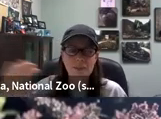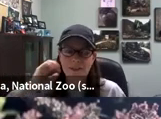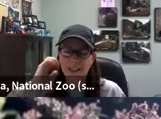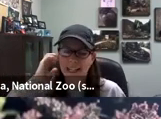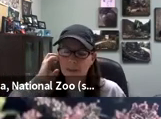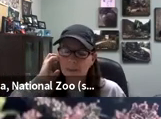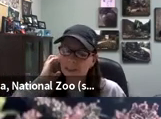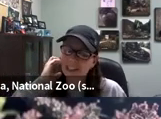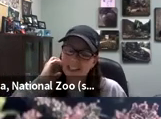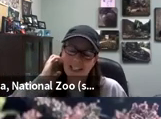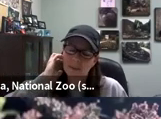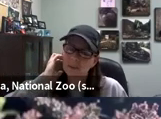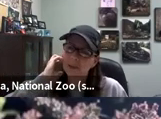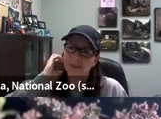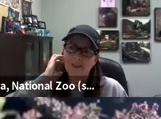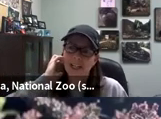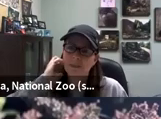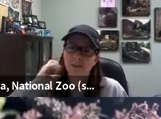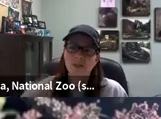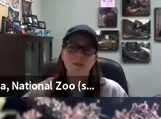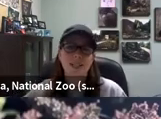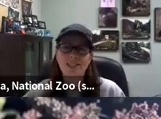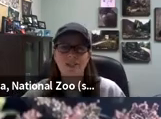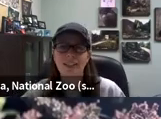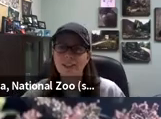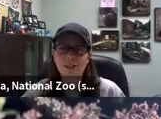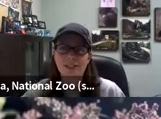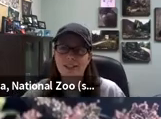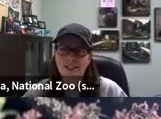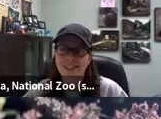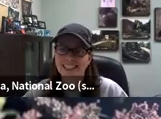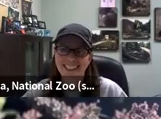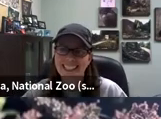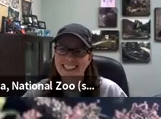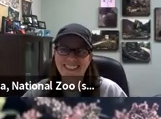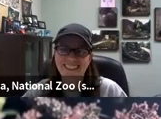and forget them... but boy when you've got to pull some weeds around those suckers,